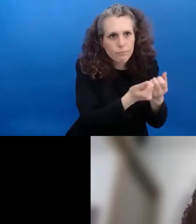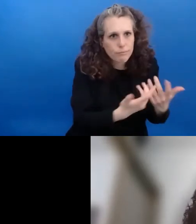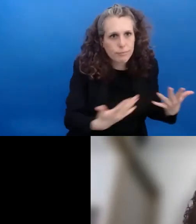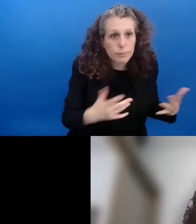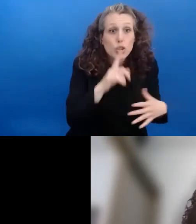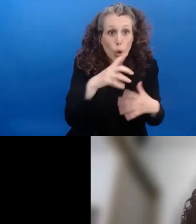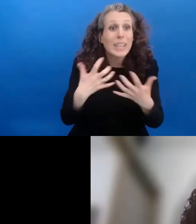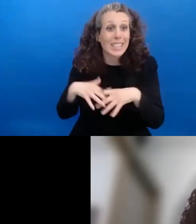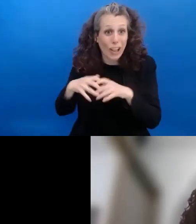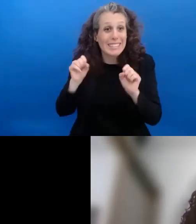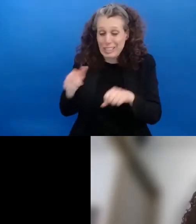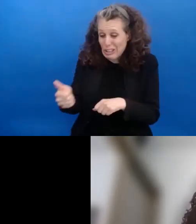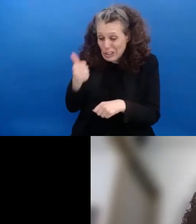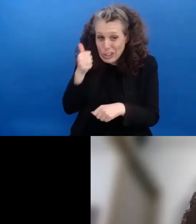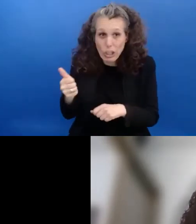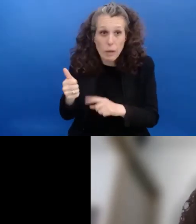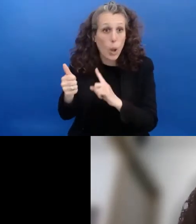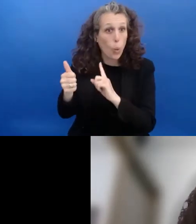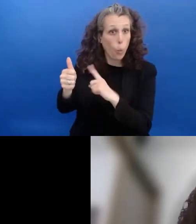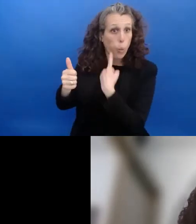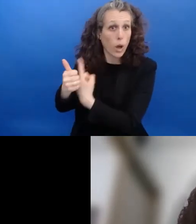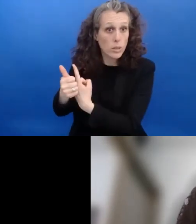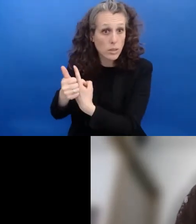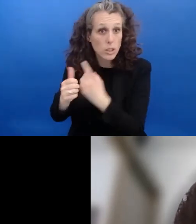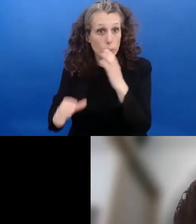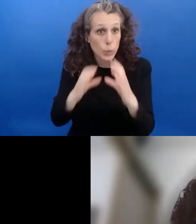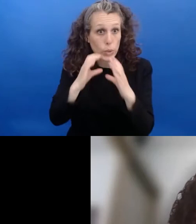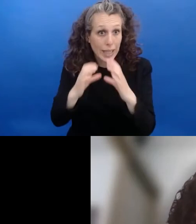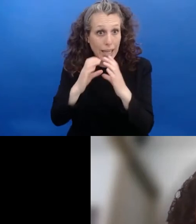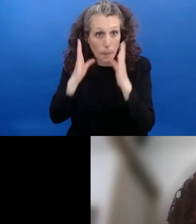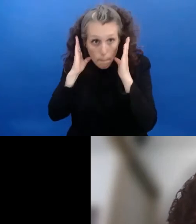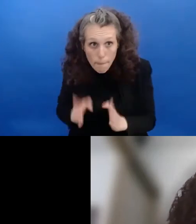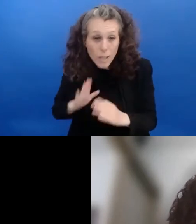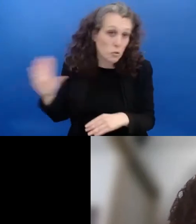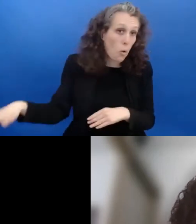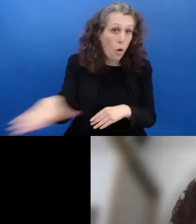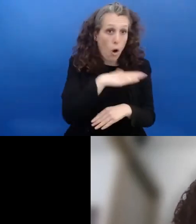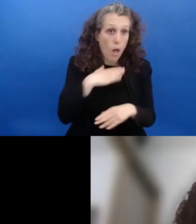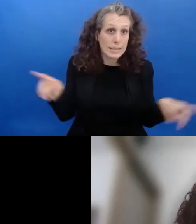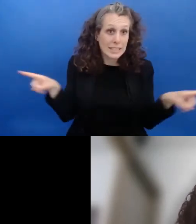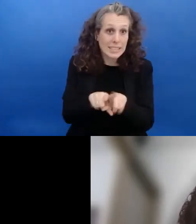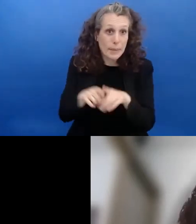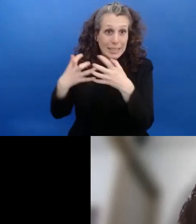the only way of communication and we should make sure that all people with disabilities